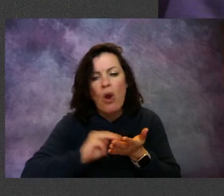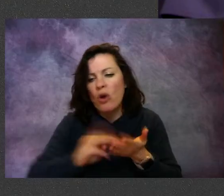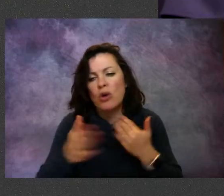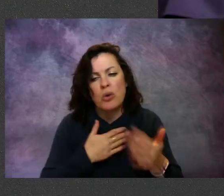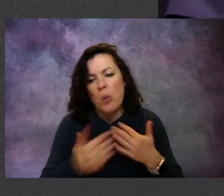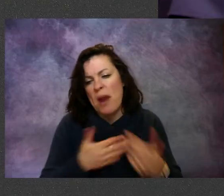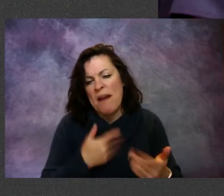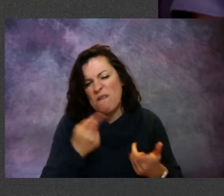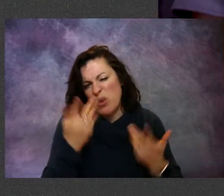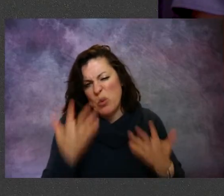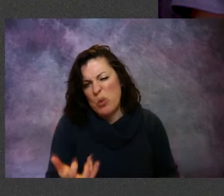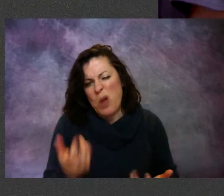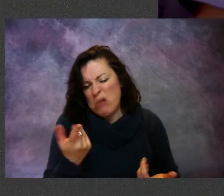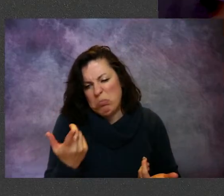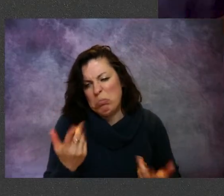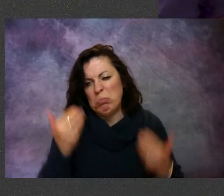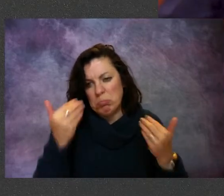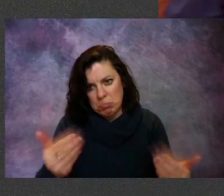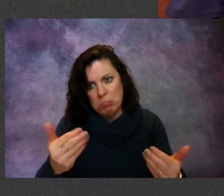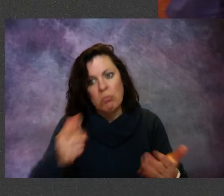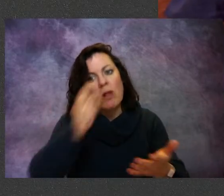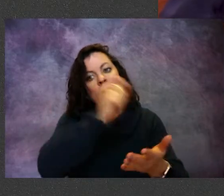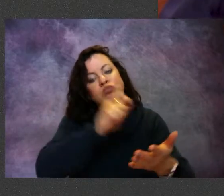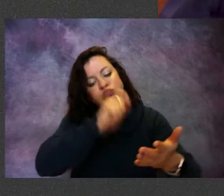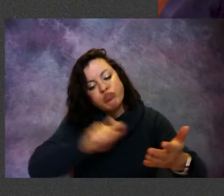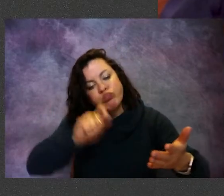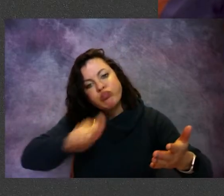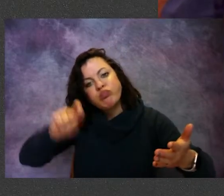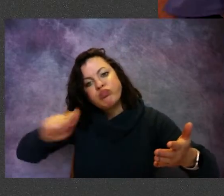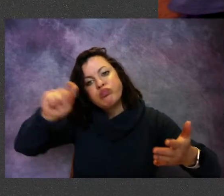and you are going to draw the shape of a cloud.